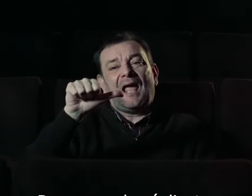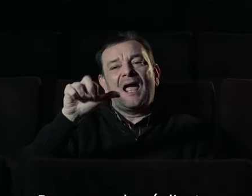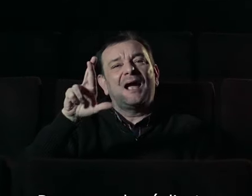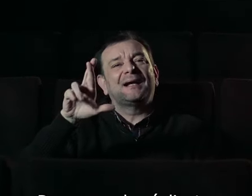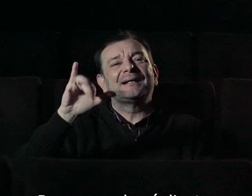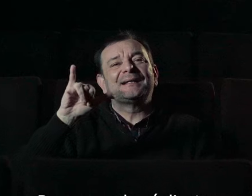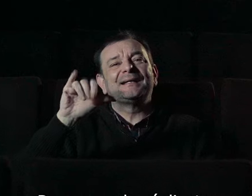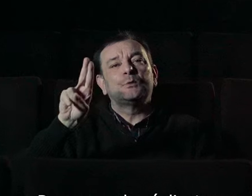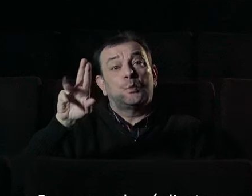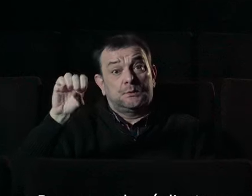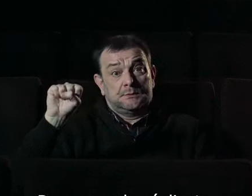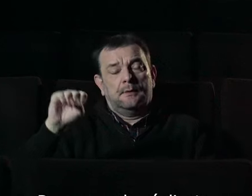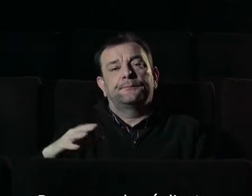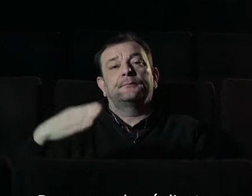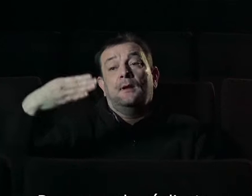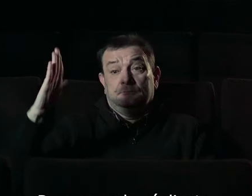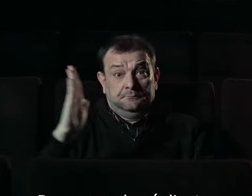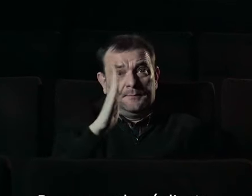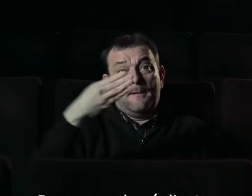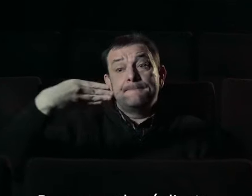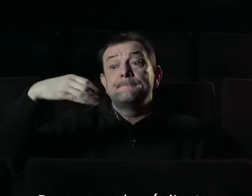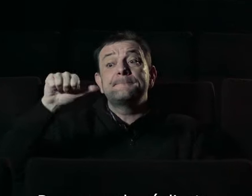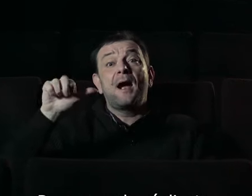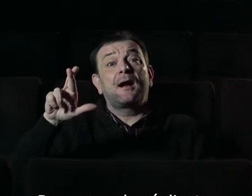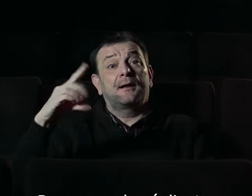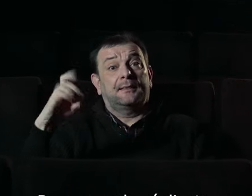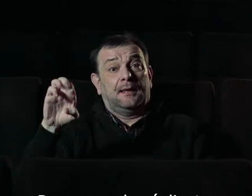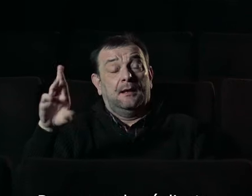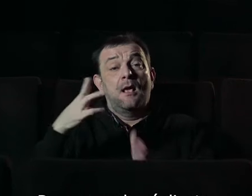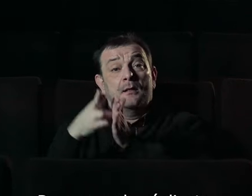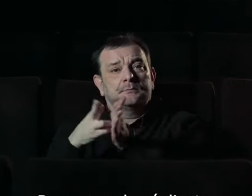Because the director, Darius Marder,